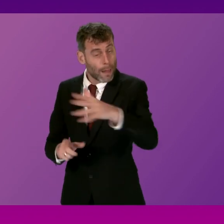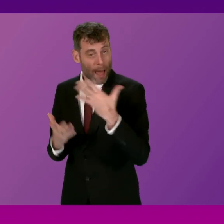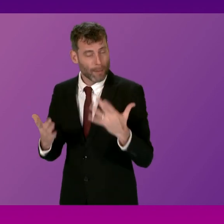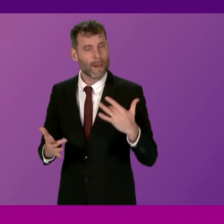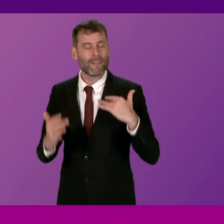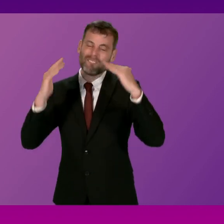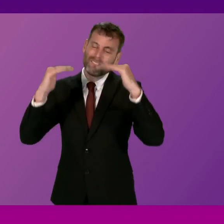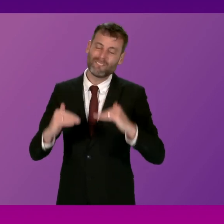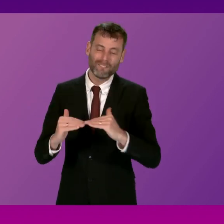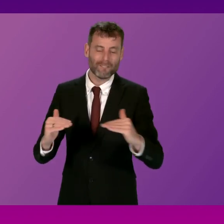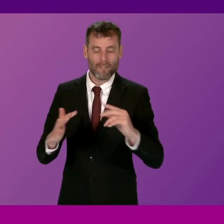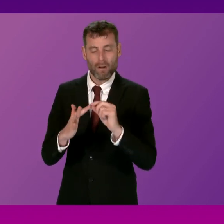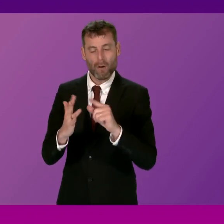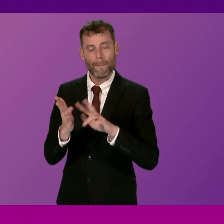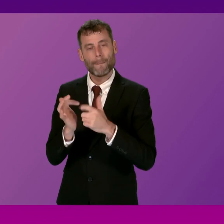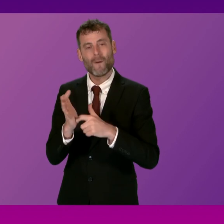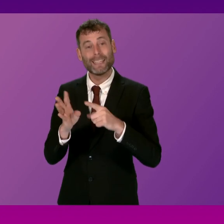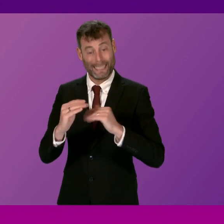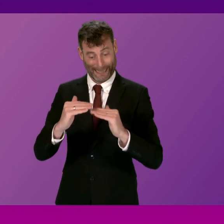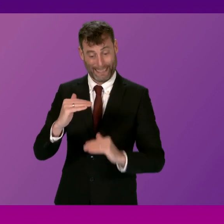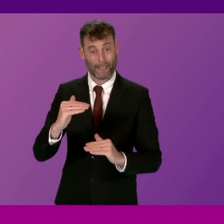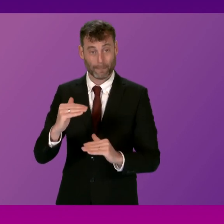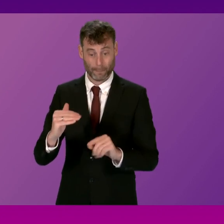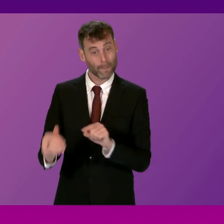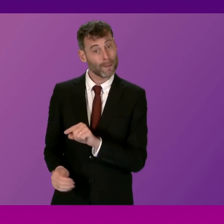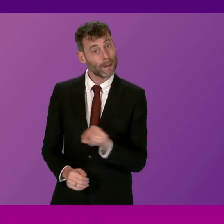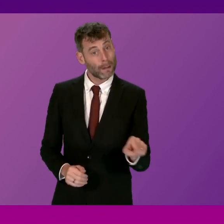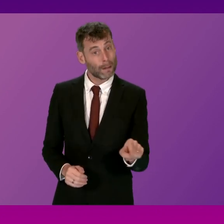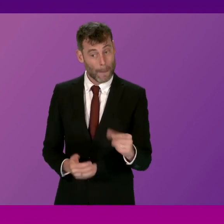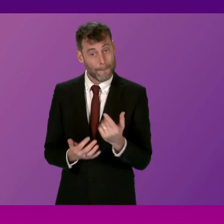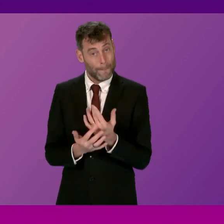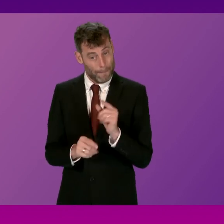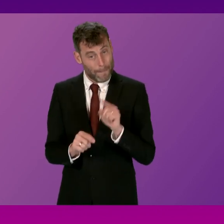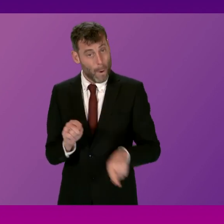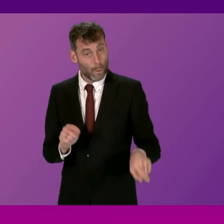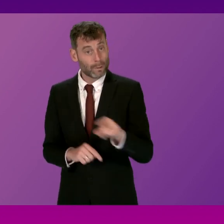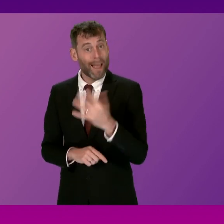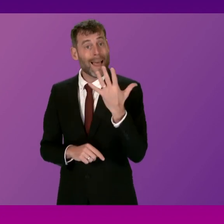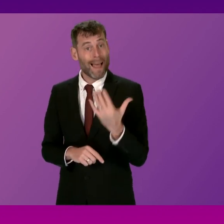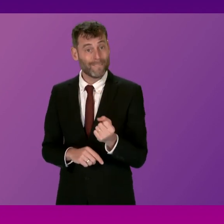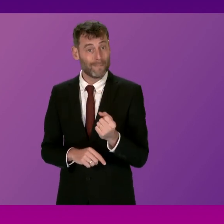We must bear in mind that people with disabilities sometimes have additional strains on their budget.